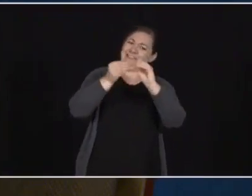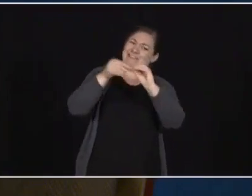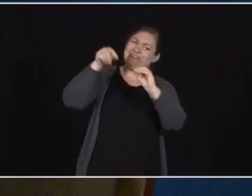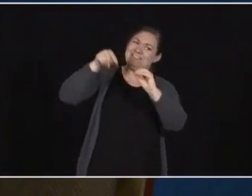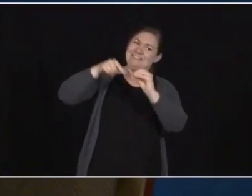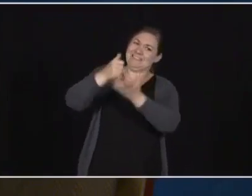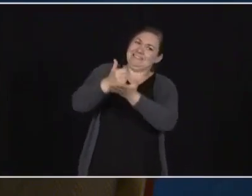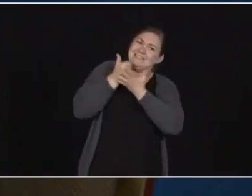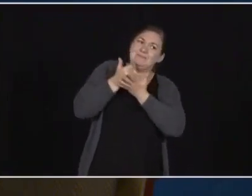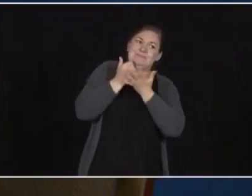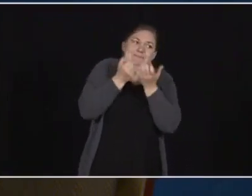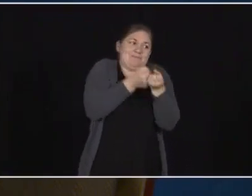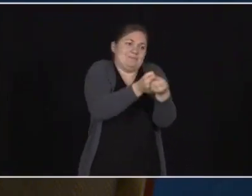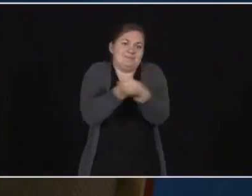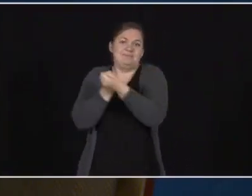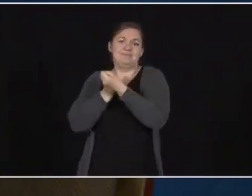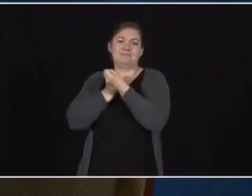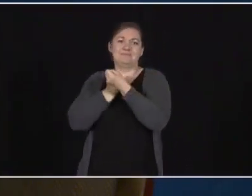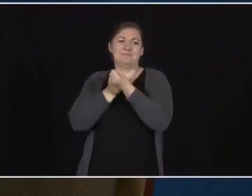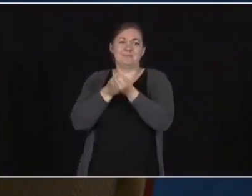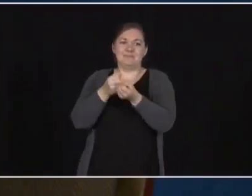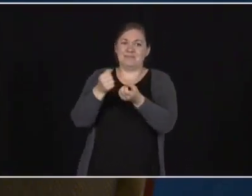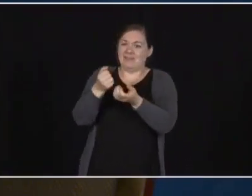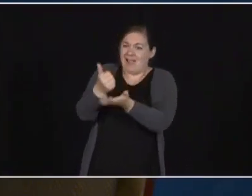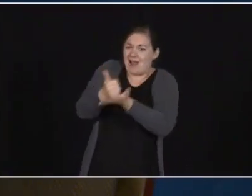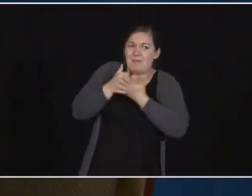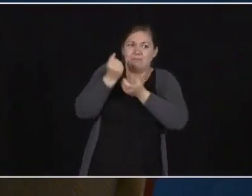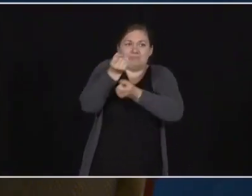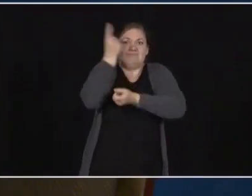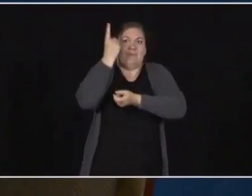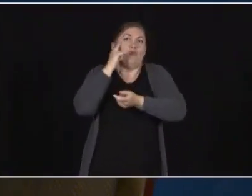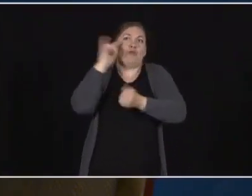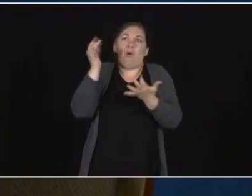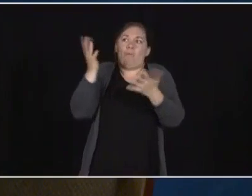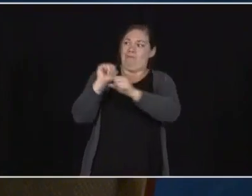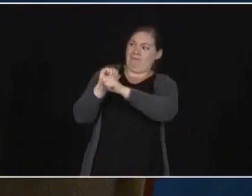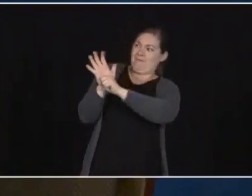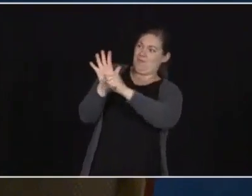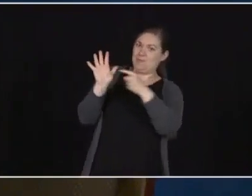The numbers and how do we ensure we are supporting our population